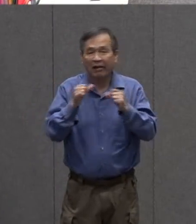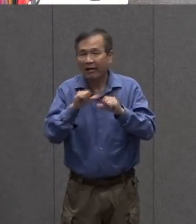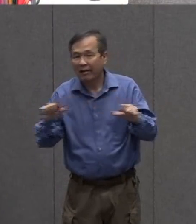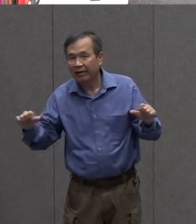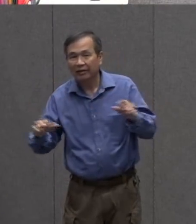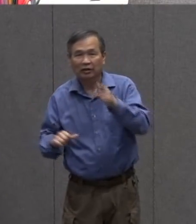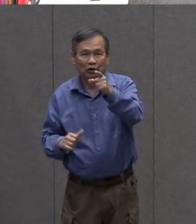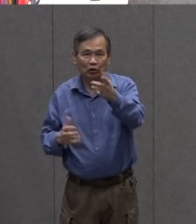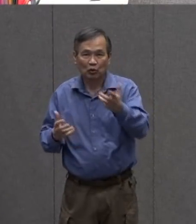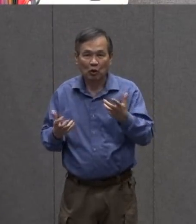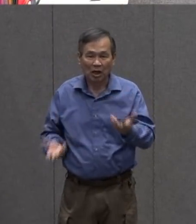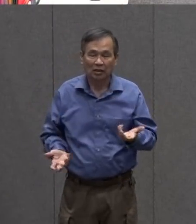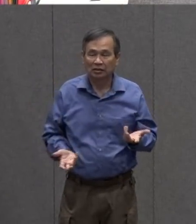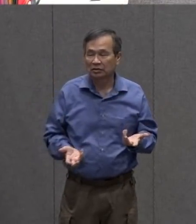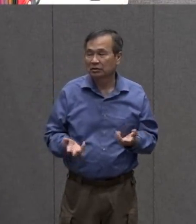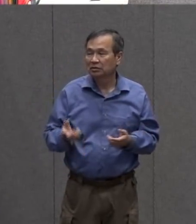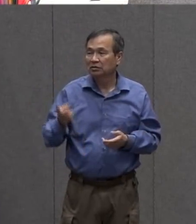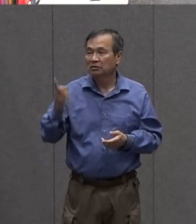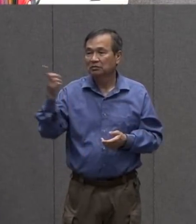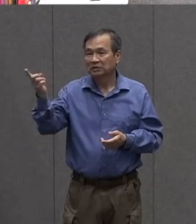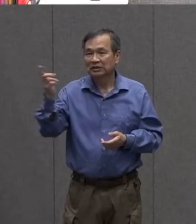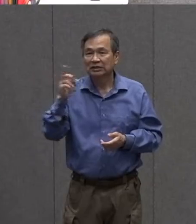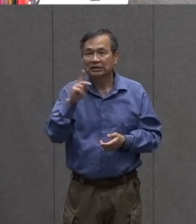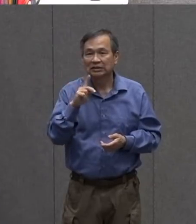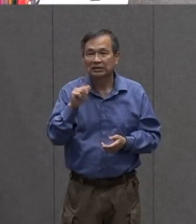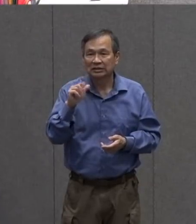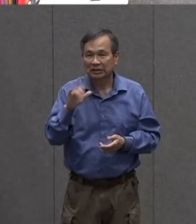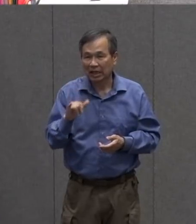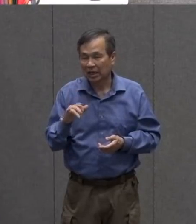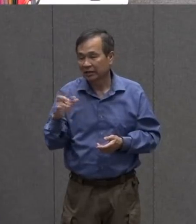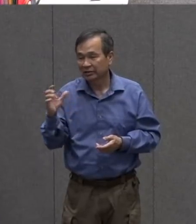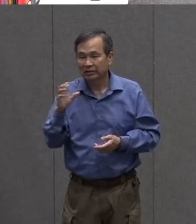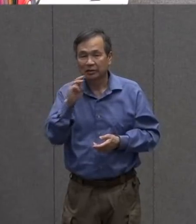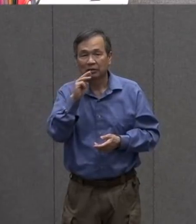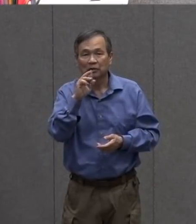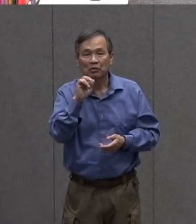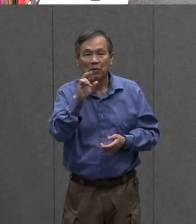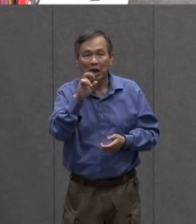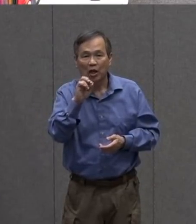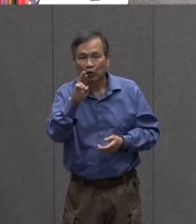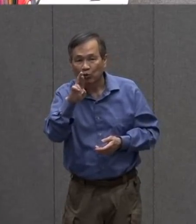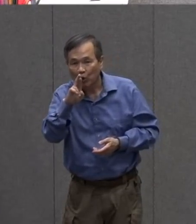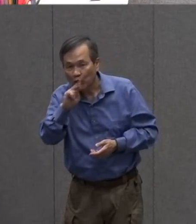Mrs. Kay was talking about how she used macaroni, she used beans to play her game.